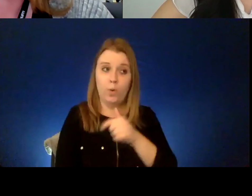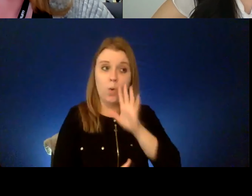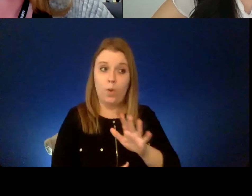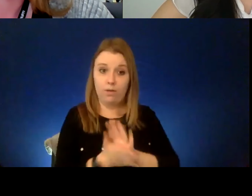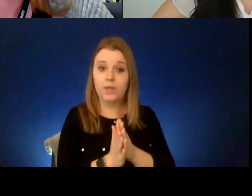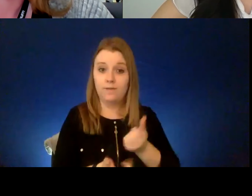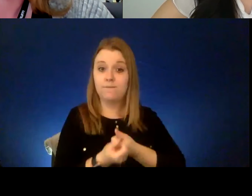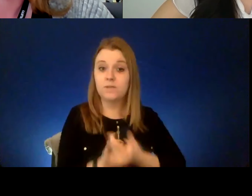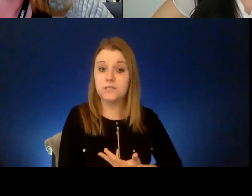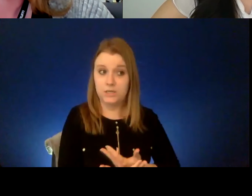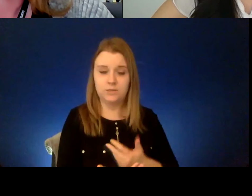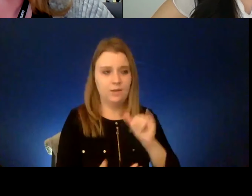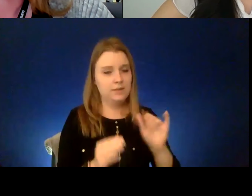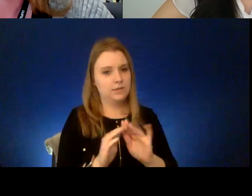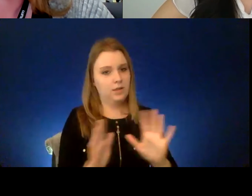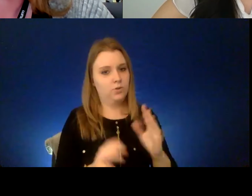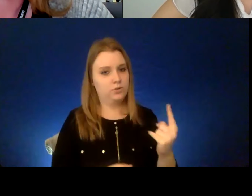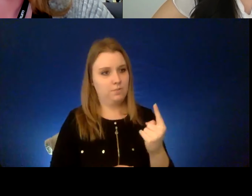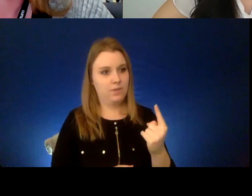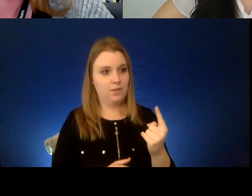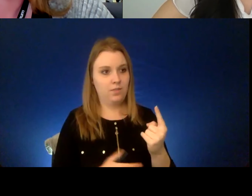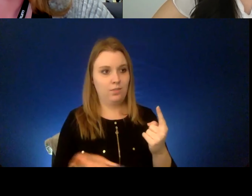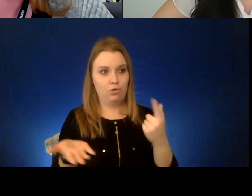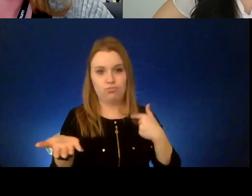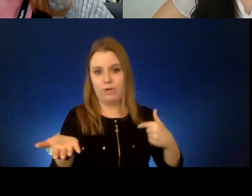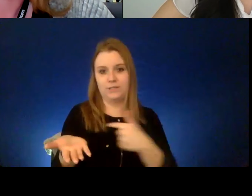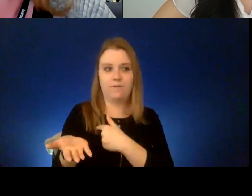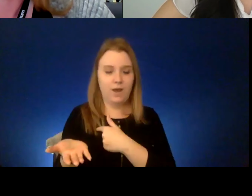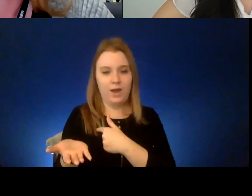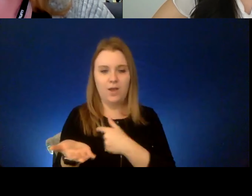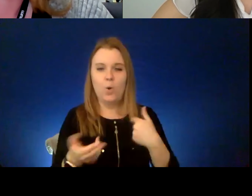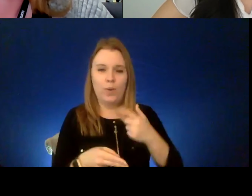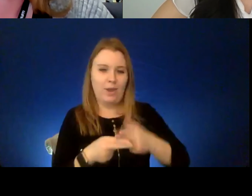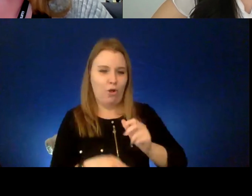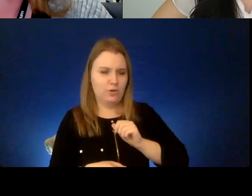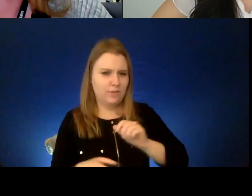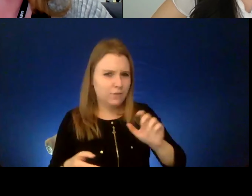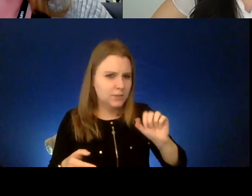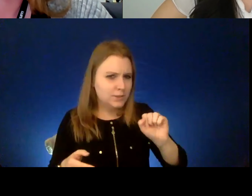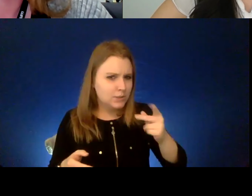that's clearly something the rest of us spoonies that we call ourselves (chuckles) in the community have to address that like,